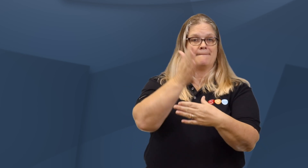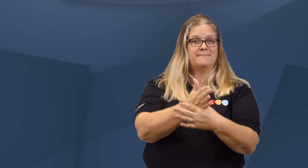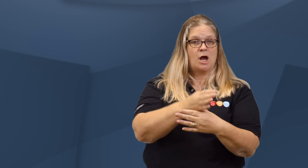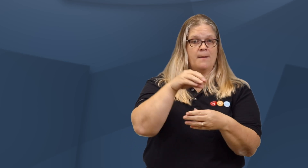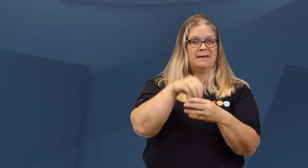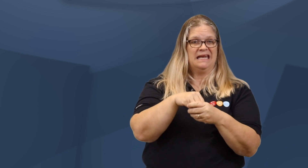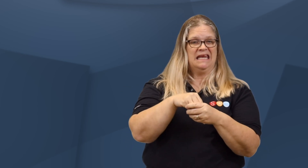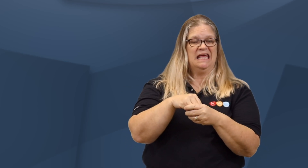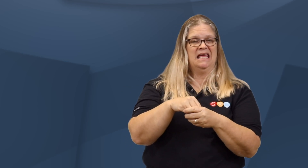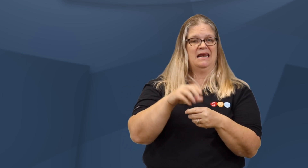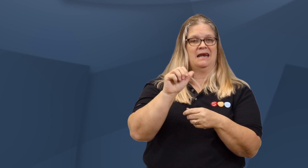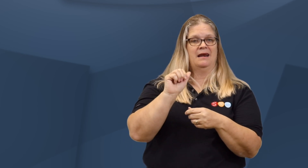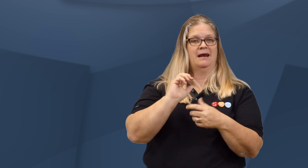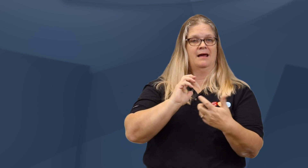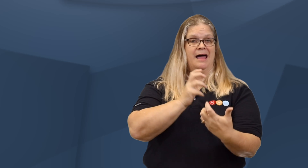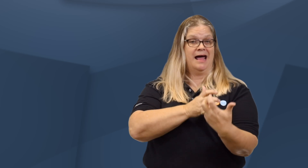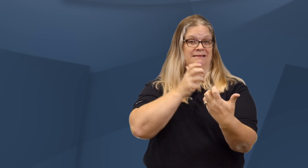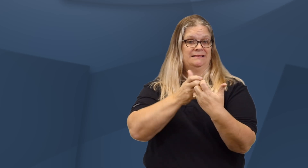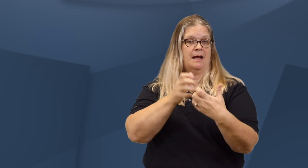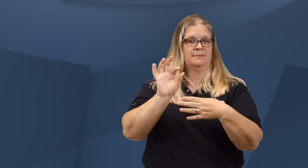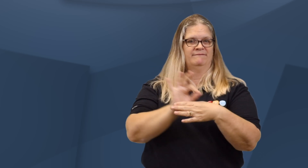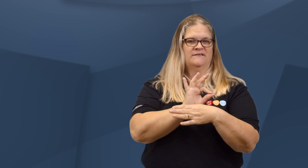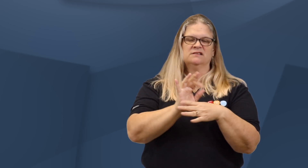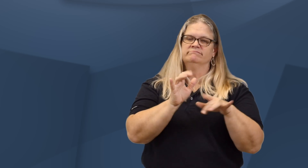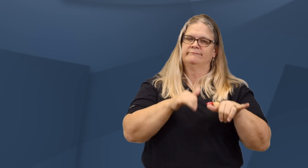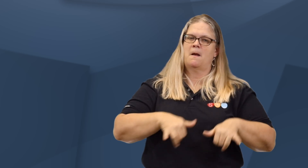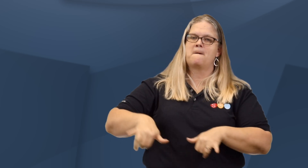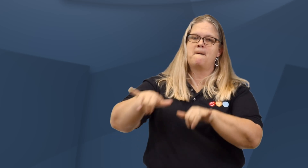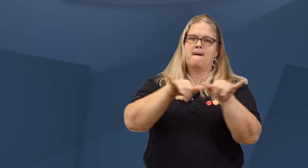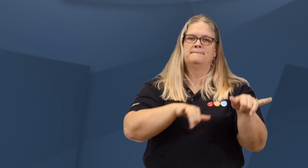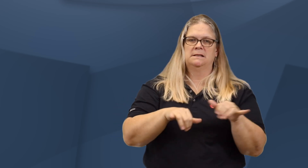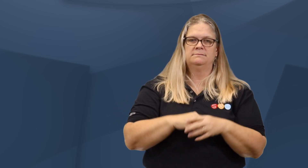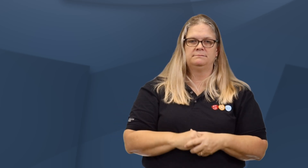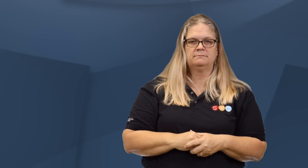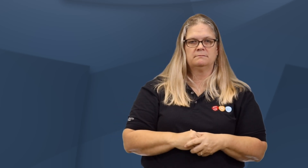Impairment in adaptive function is common.